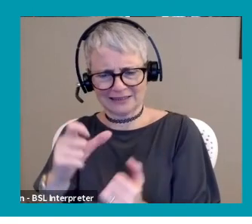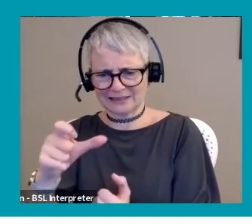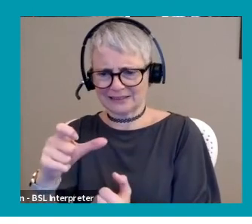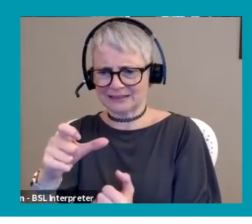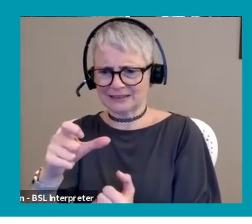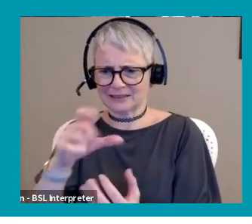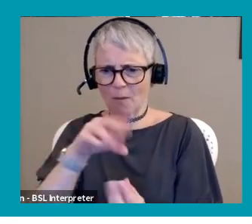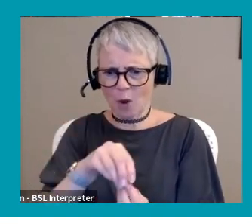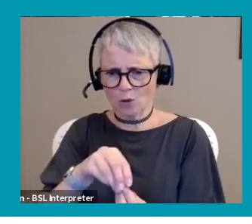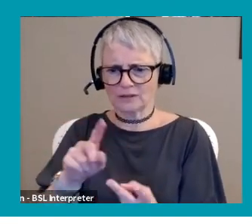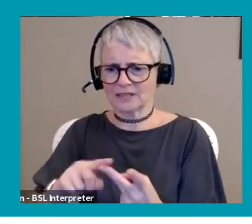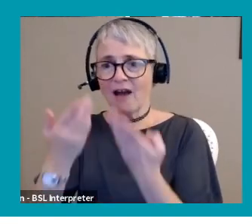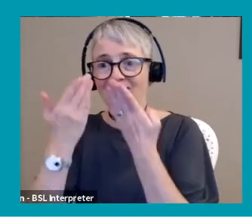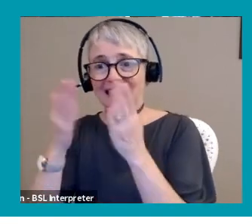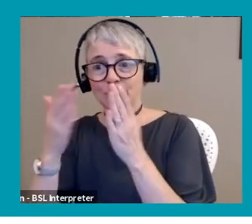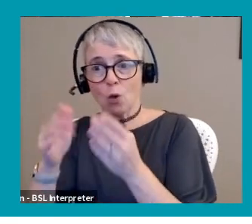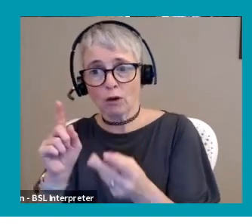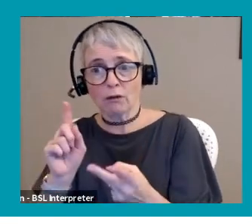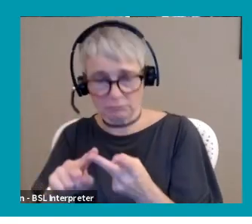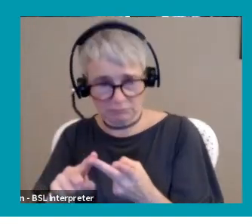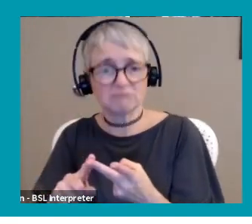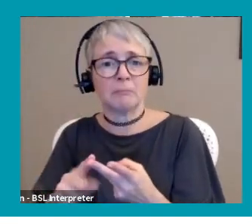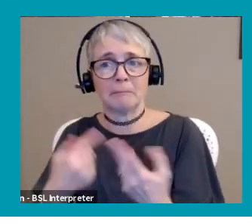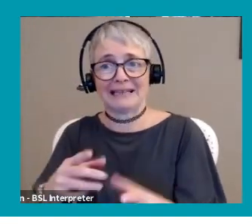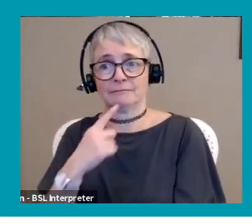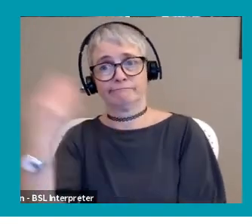Facebook is one of our employers. And they're an opportunity to come along and